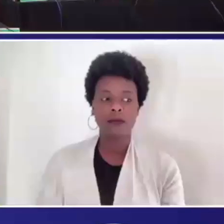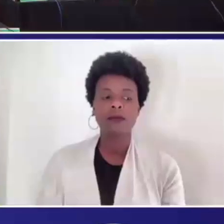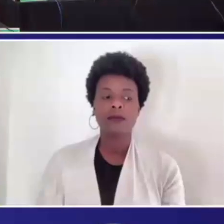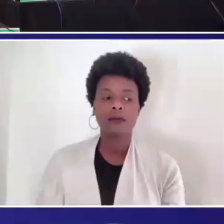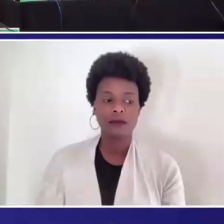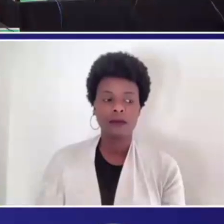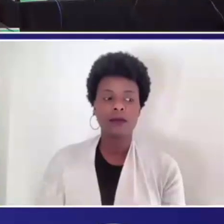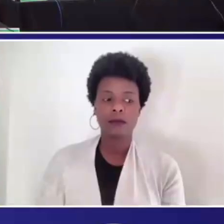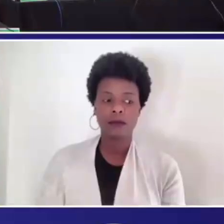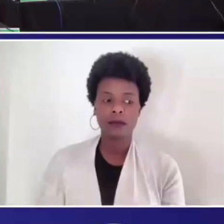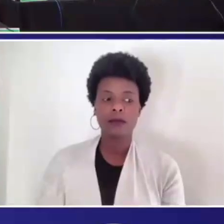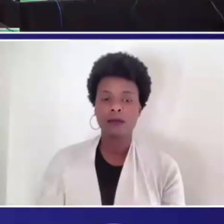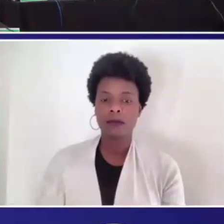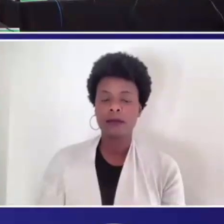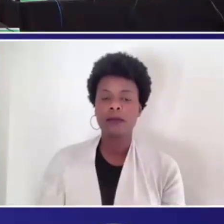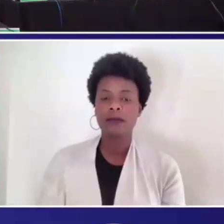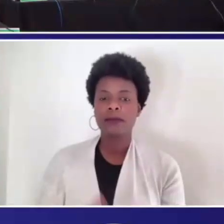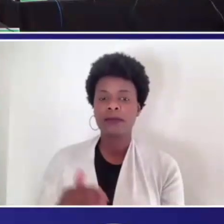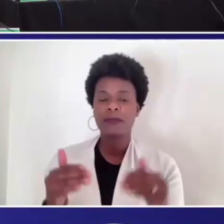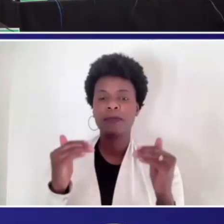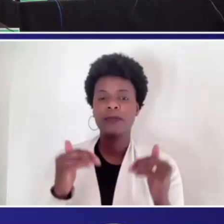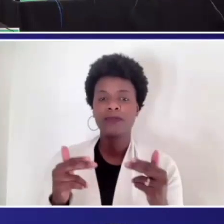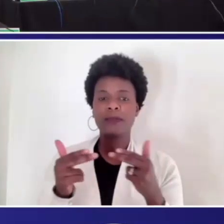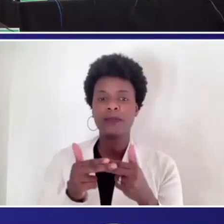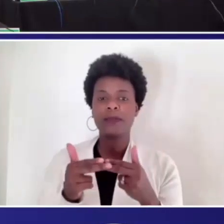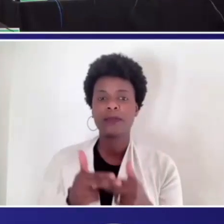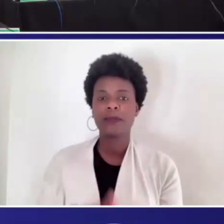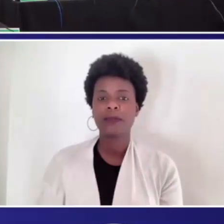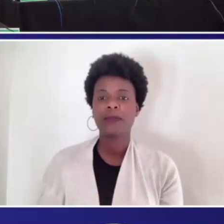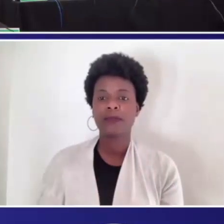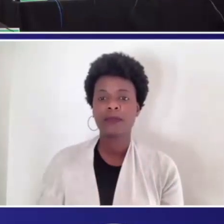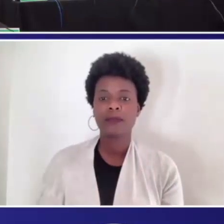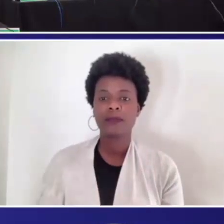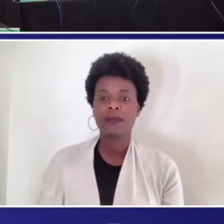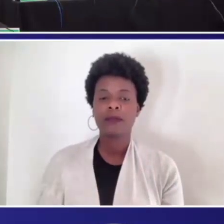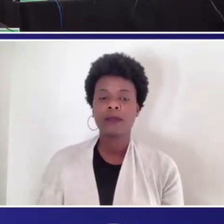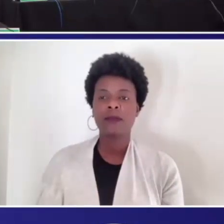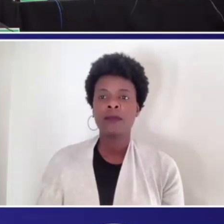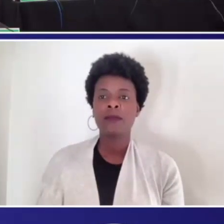next slide, please. So we took that